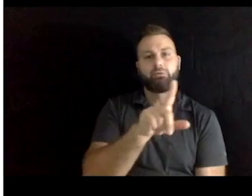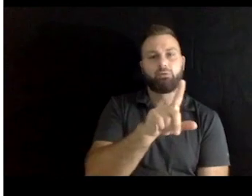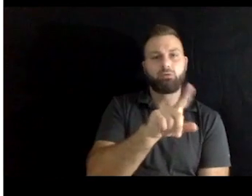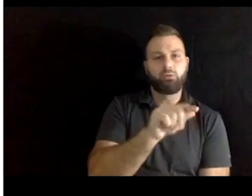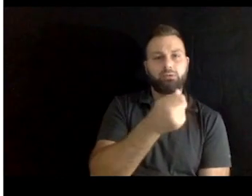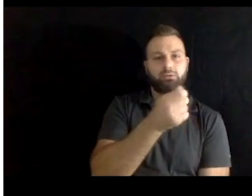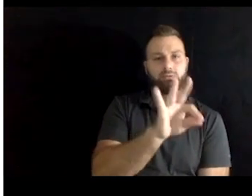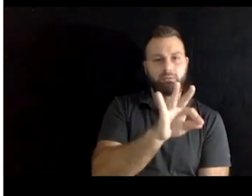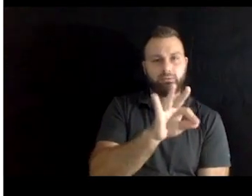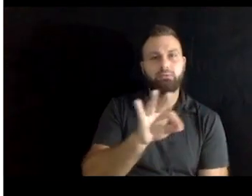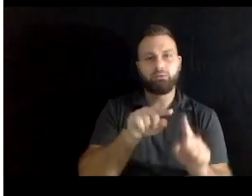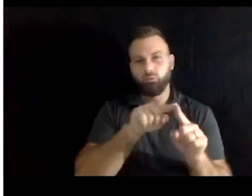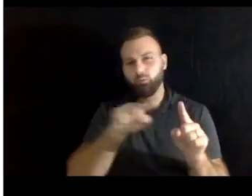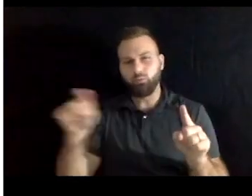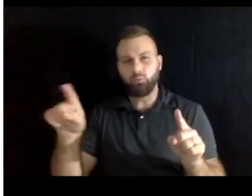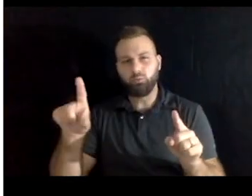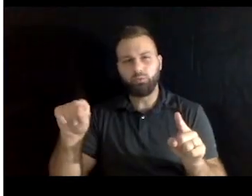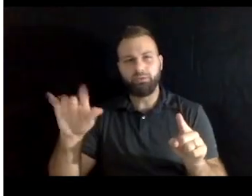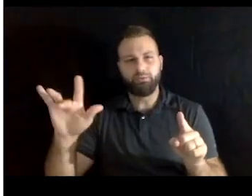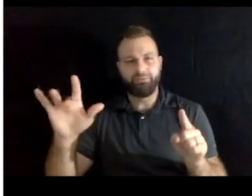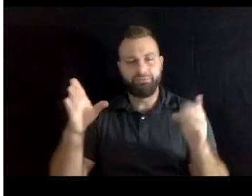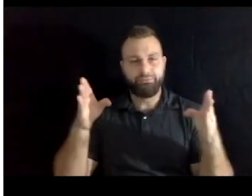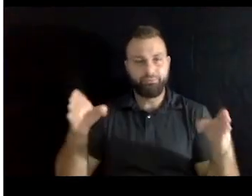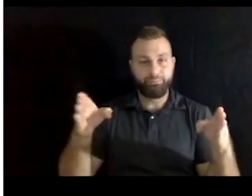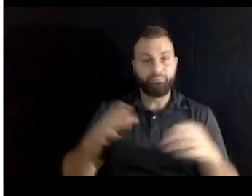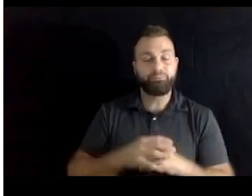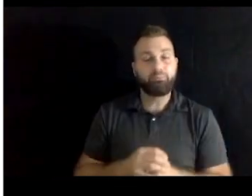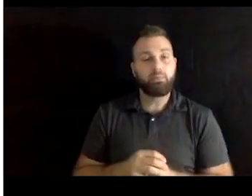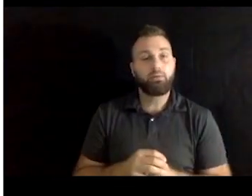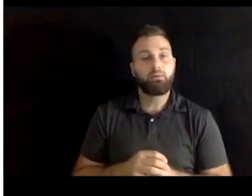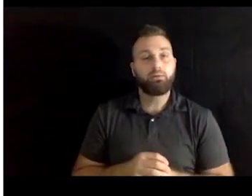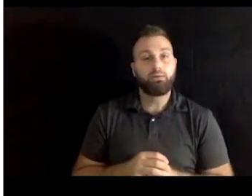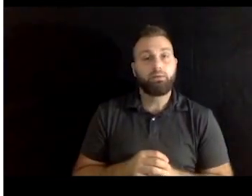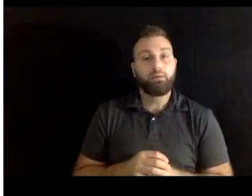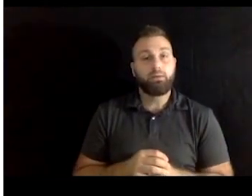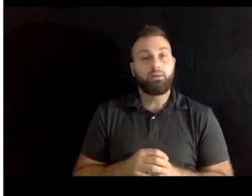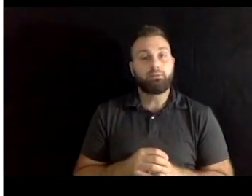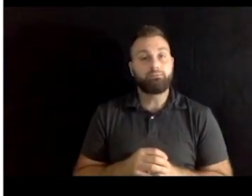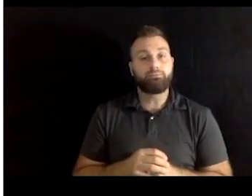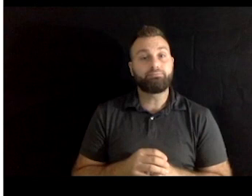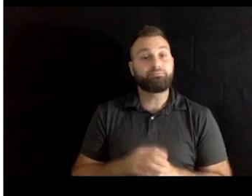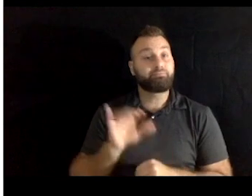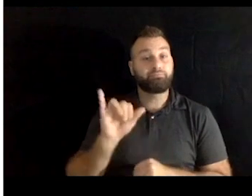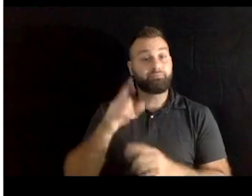the mid twenty 20s. And what's the big idea here? This is the intervene early to